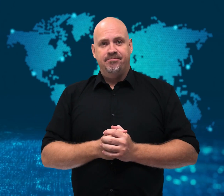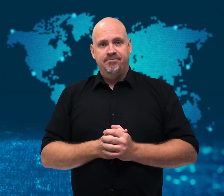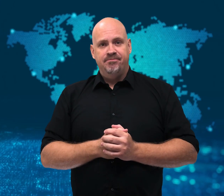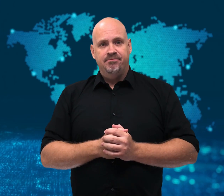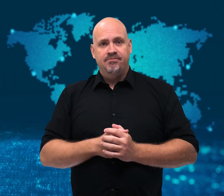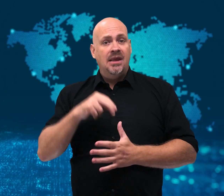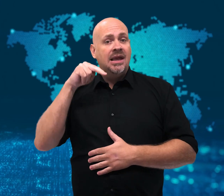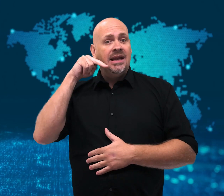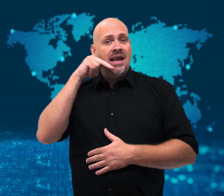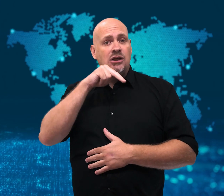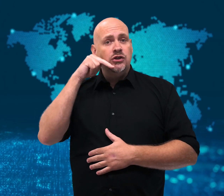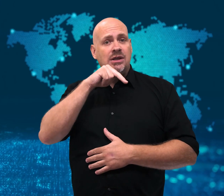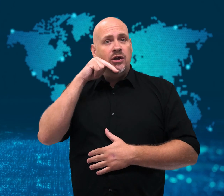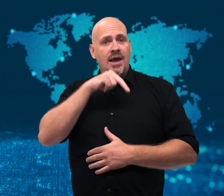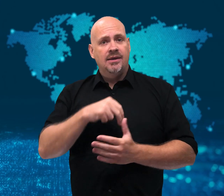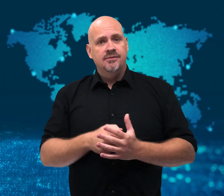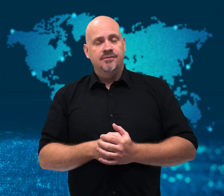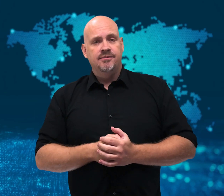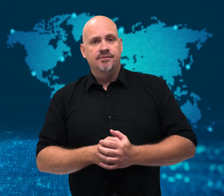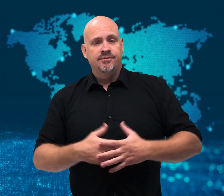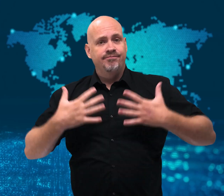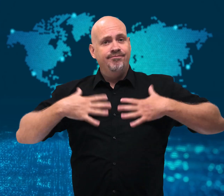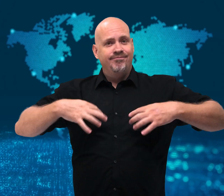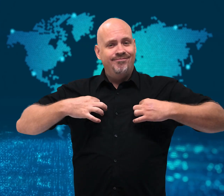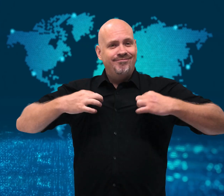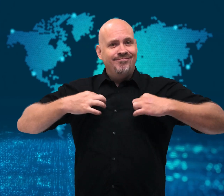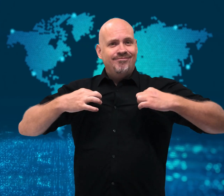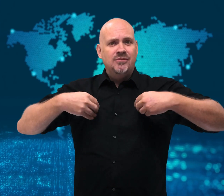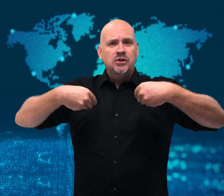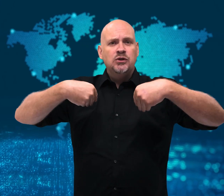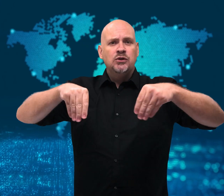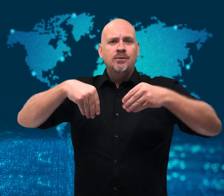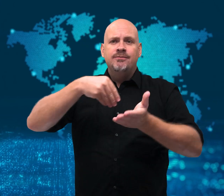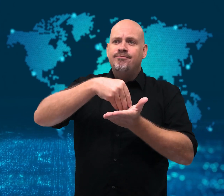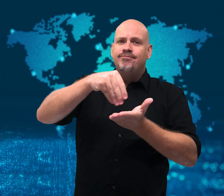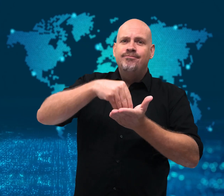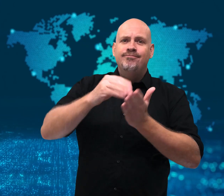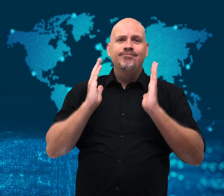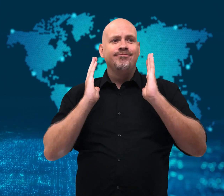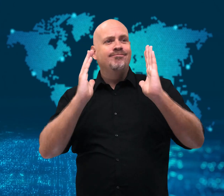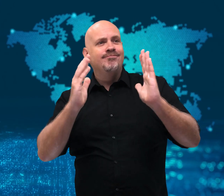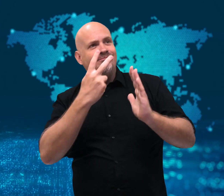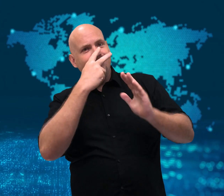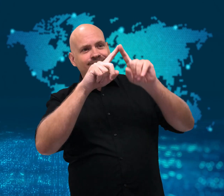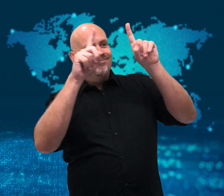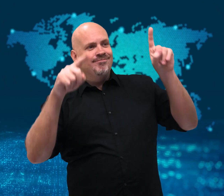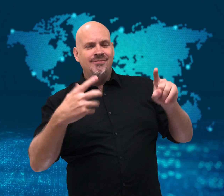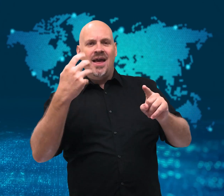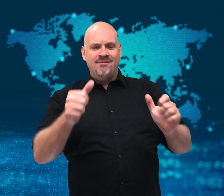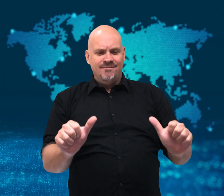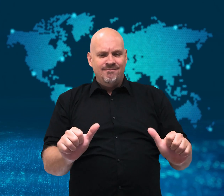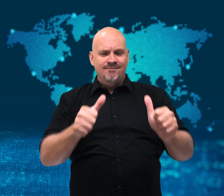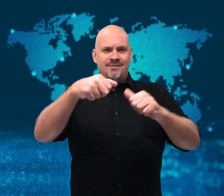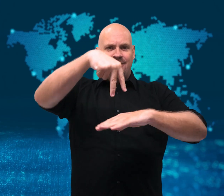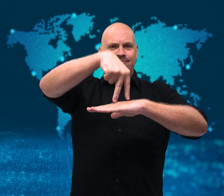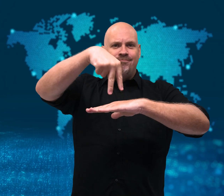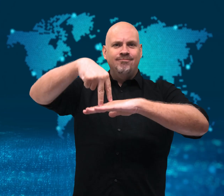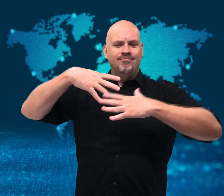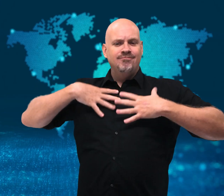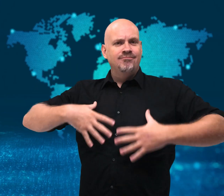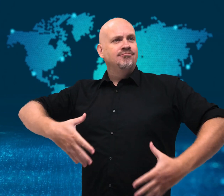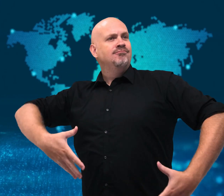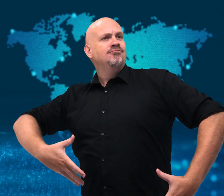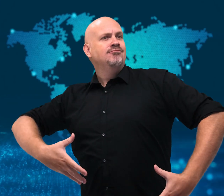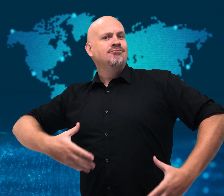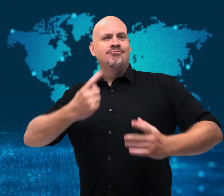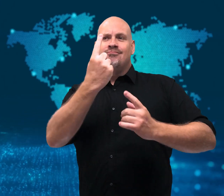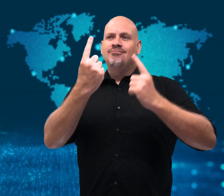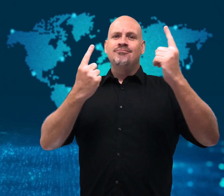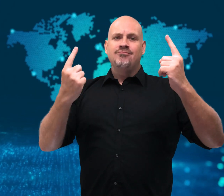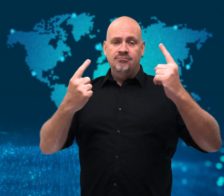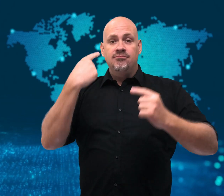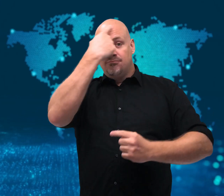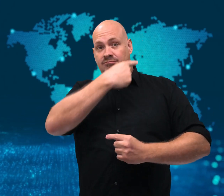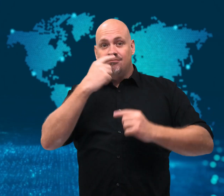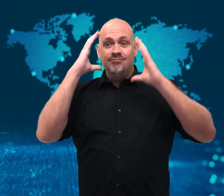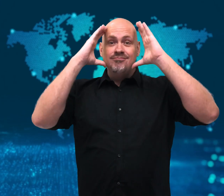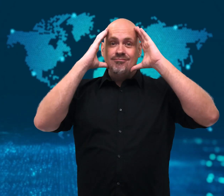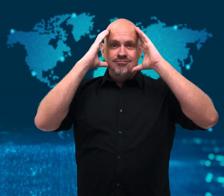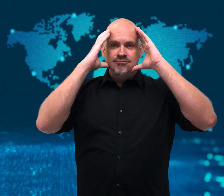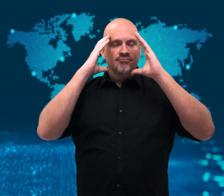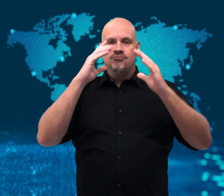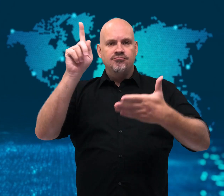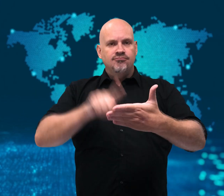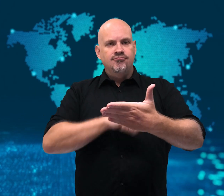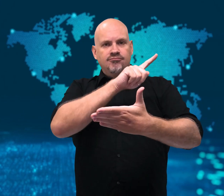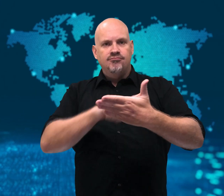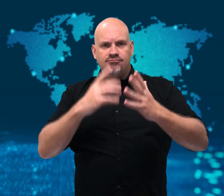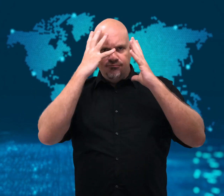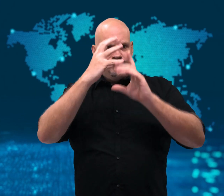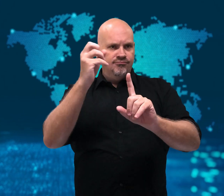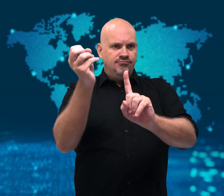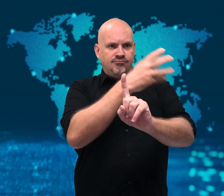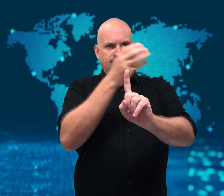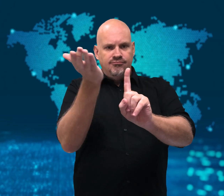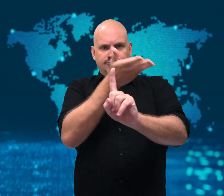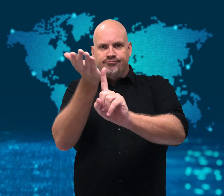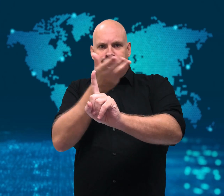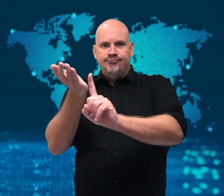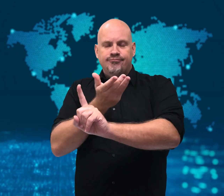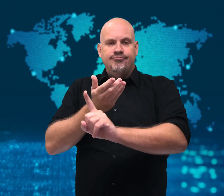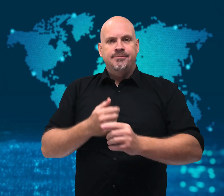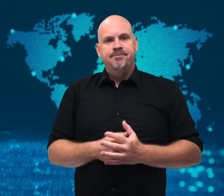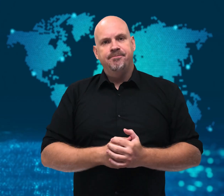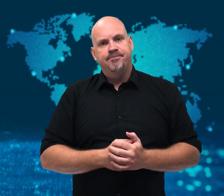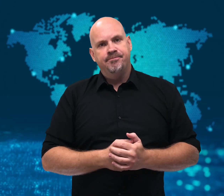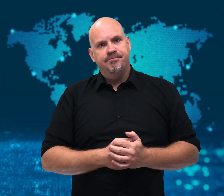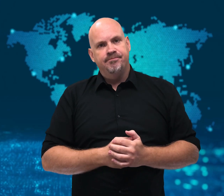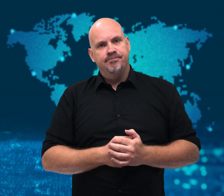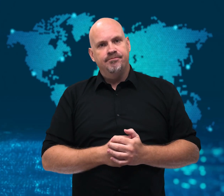Ban on mannequin heads.